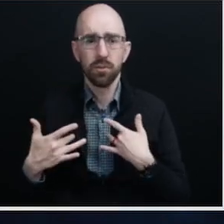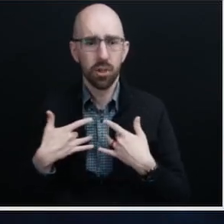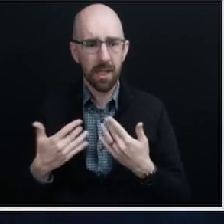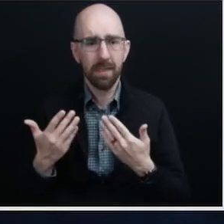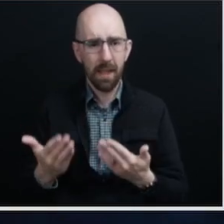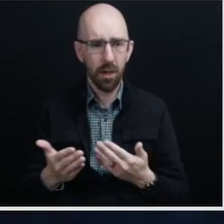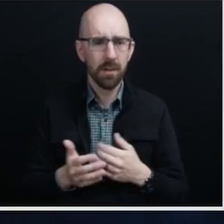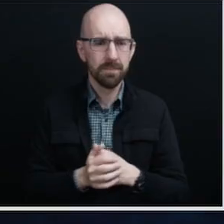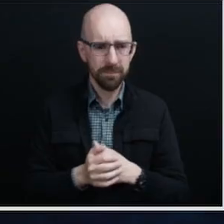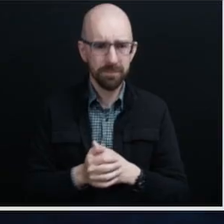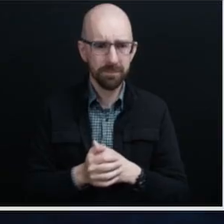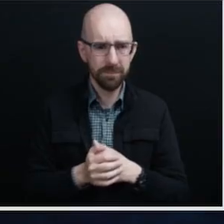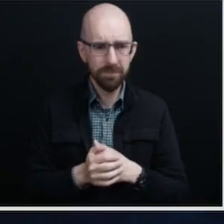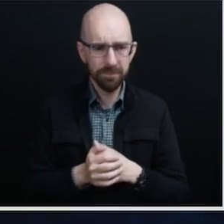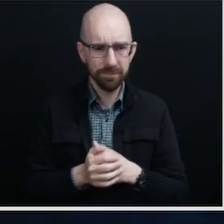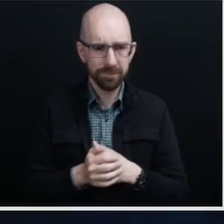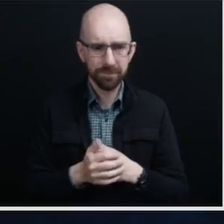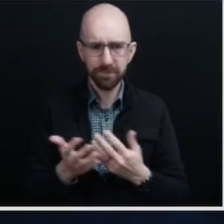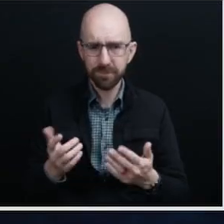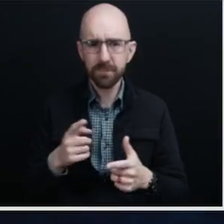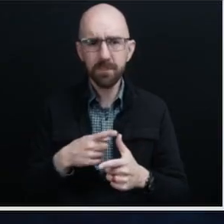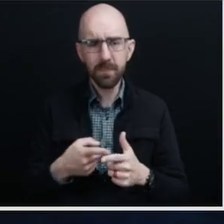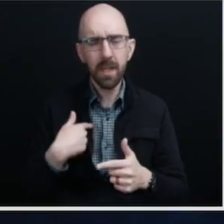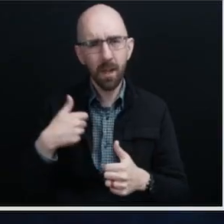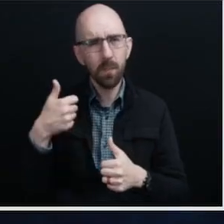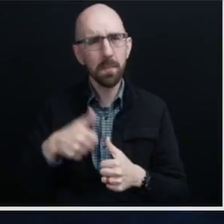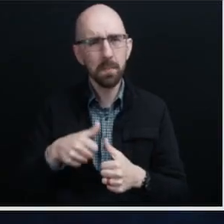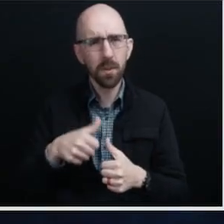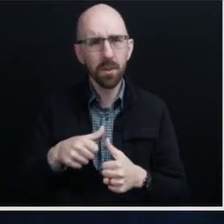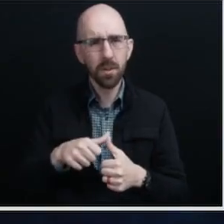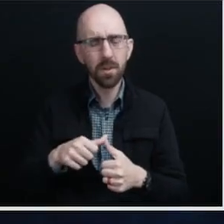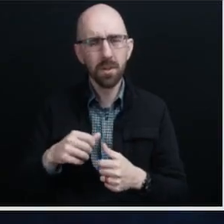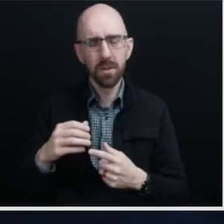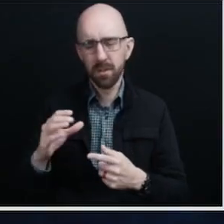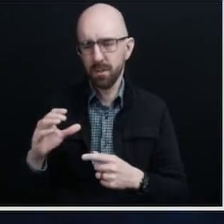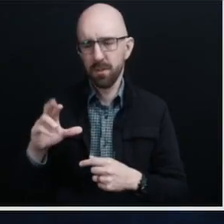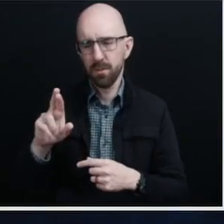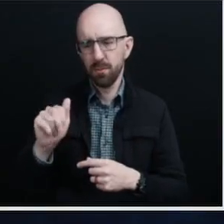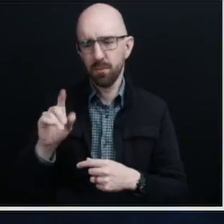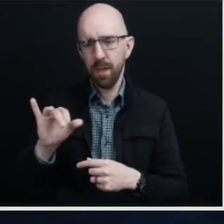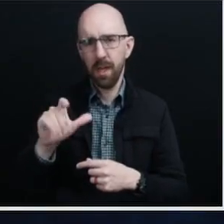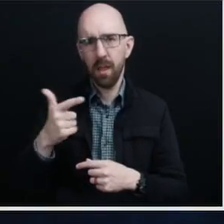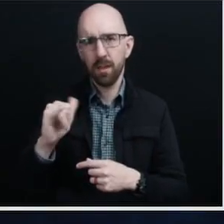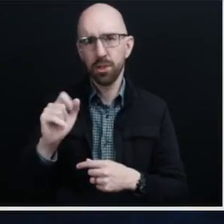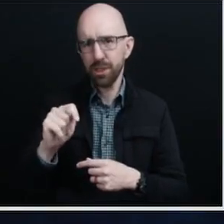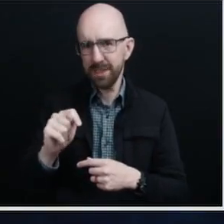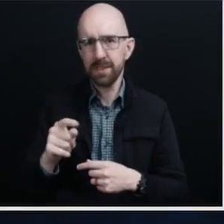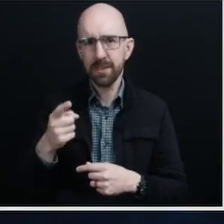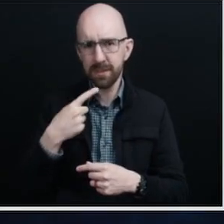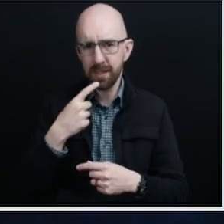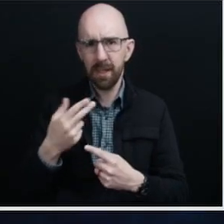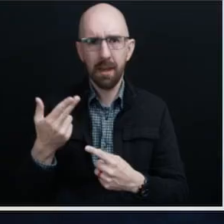Um and then I remember the the radiologist came in and was like, "Hey, we need to get you in for a